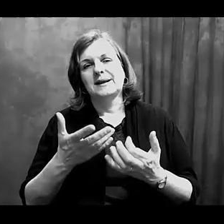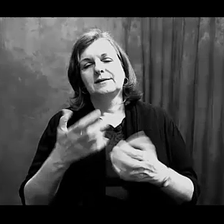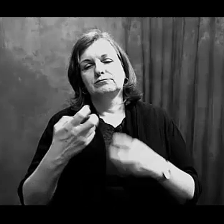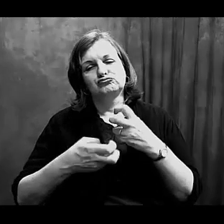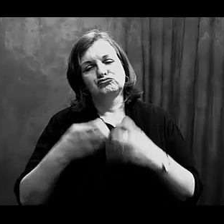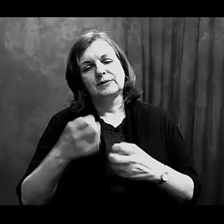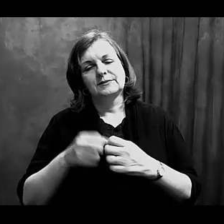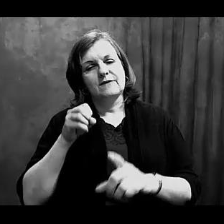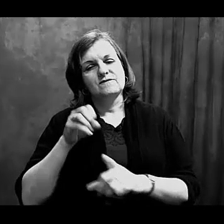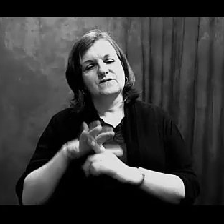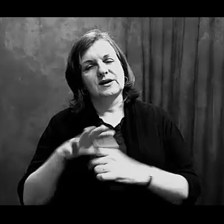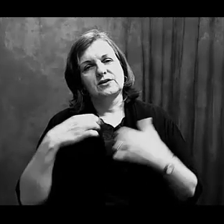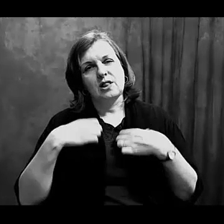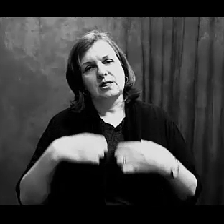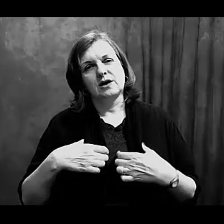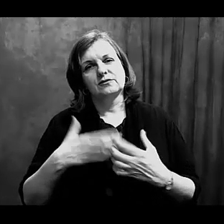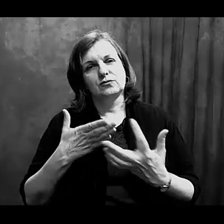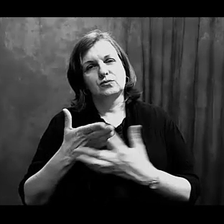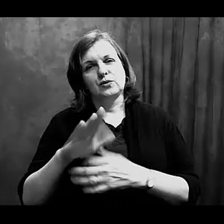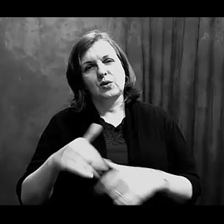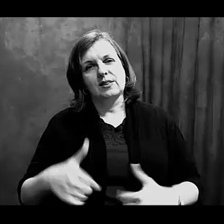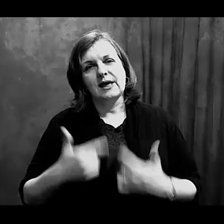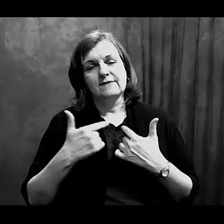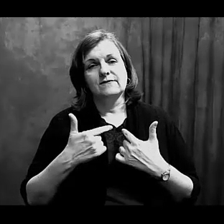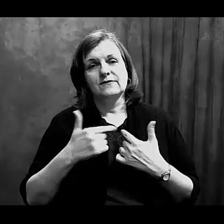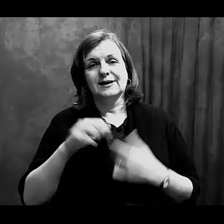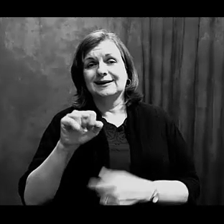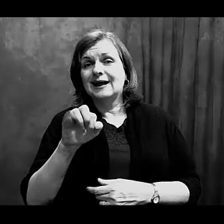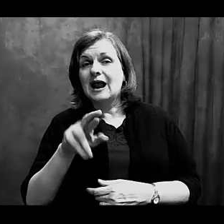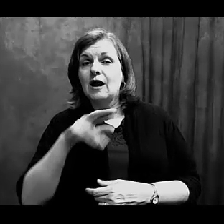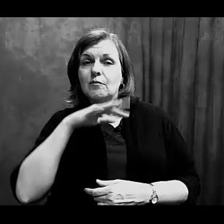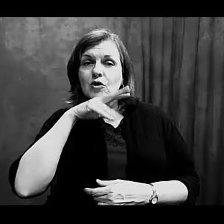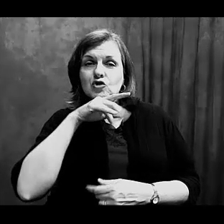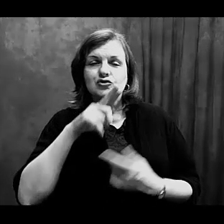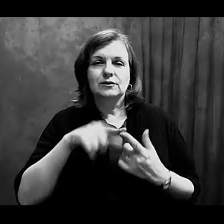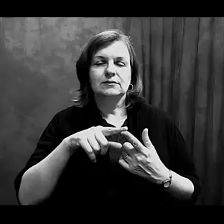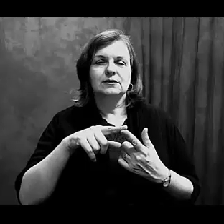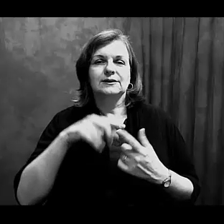lung polluntants as far as air pollution tobacco smoke and so on